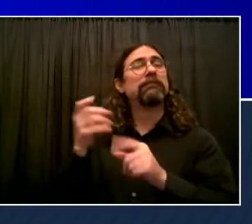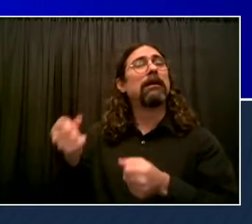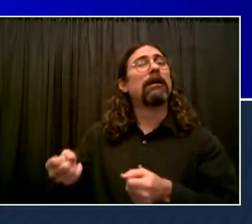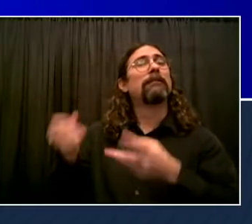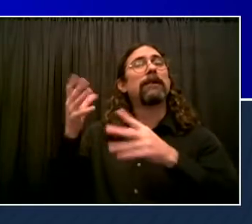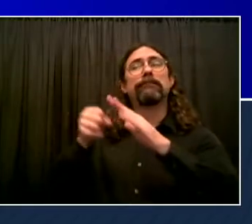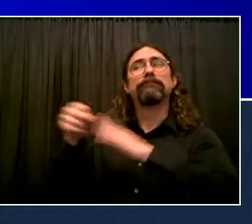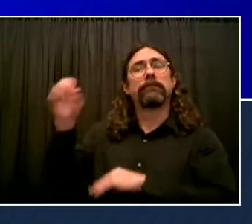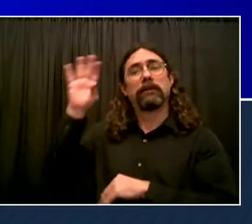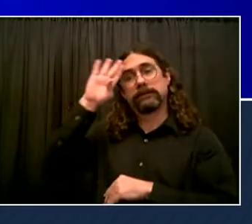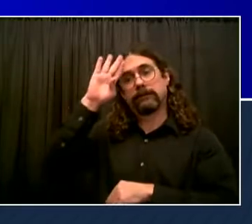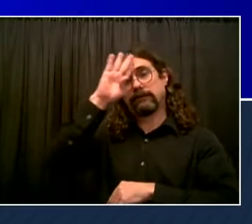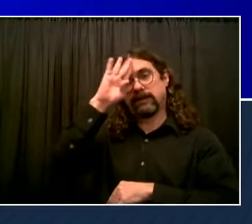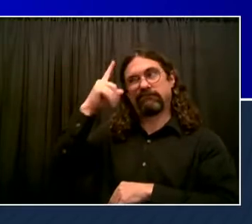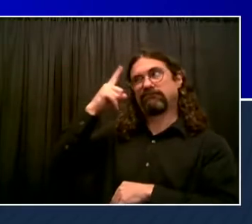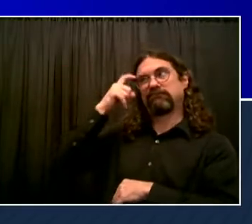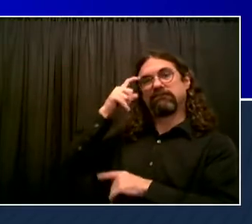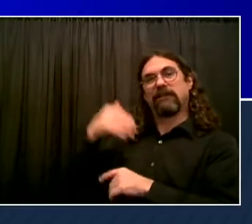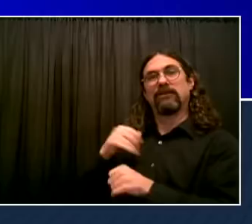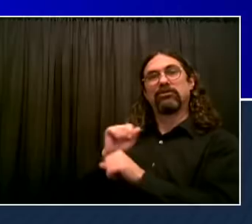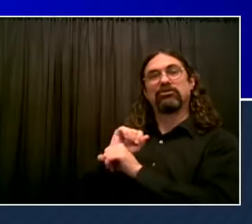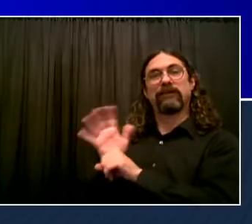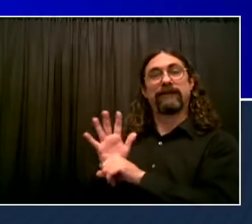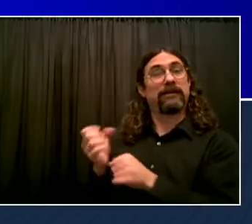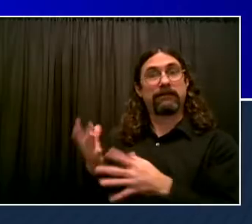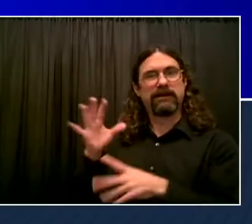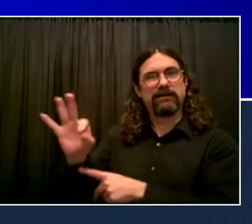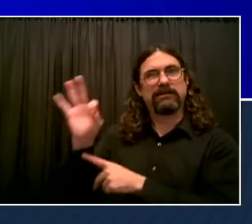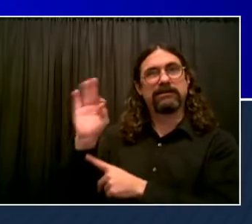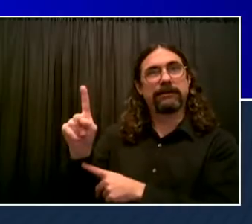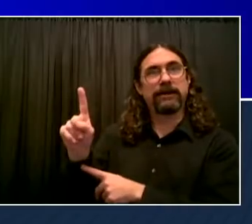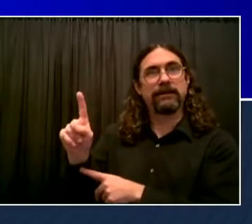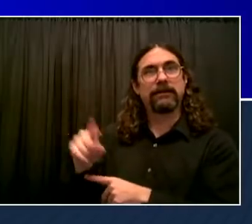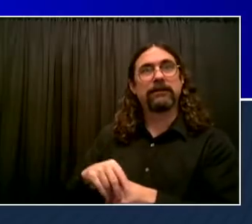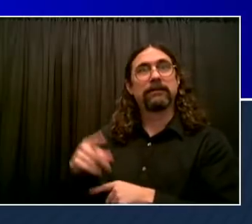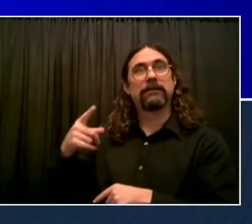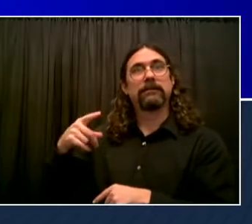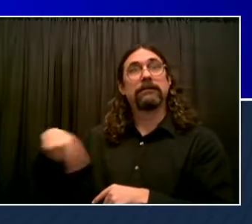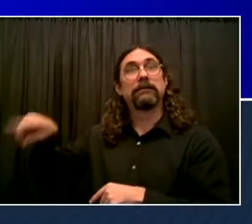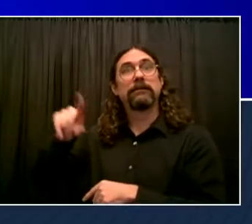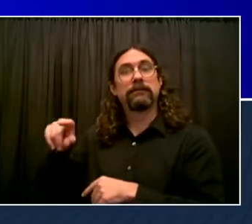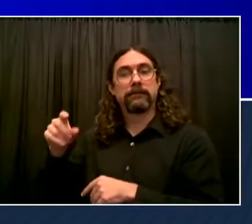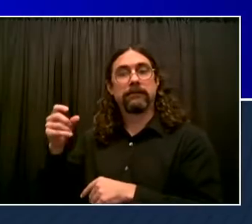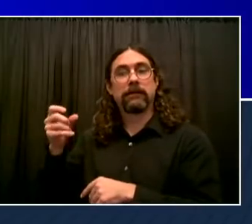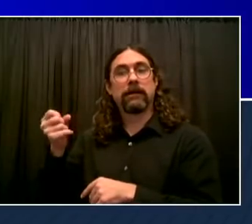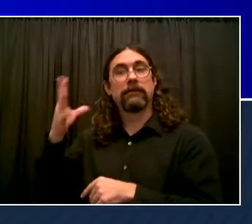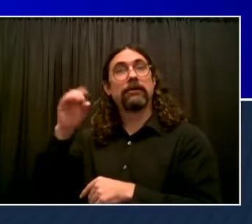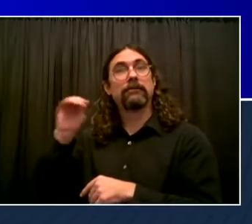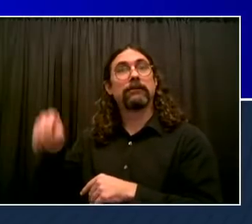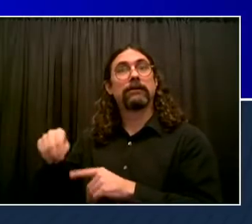PEOPLE ADMITTED TO NEW YORK CITY HOSPITALS FOR SUSPECTED COVID-